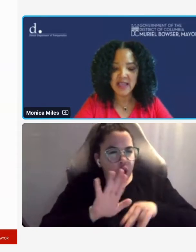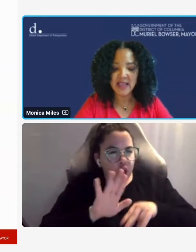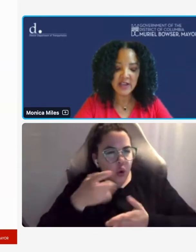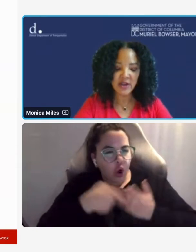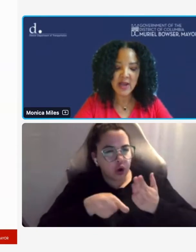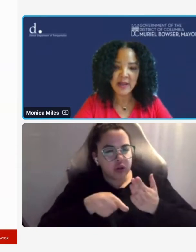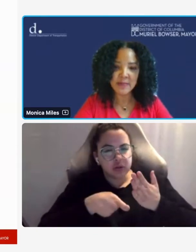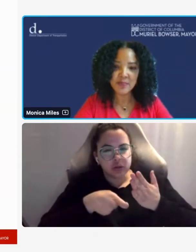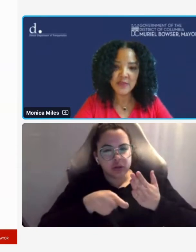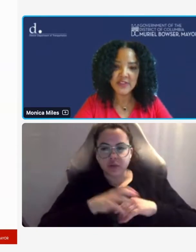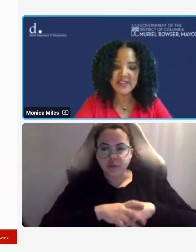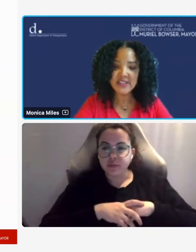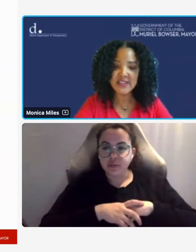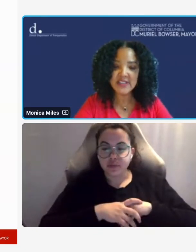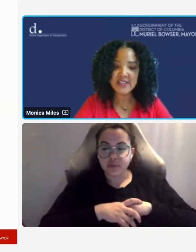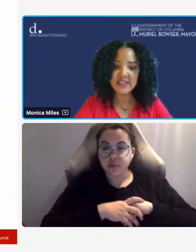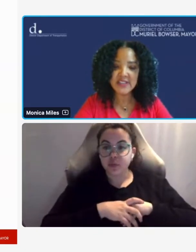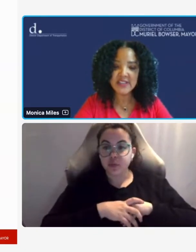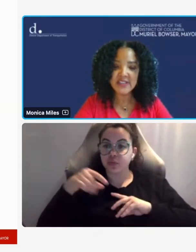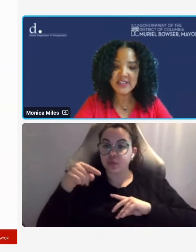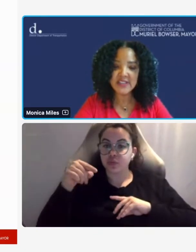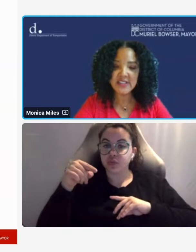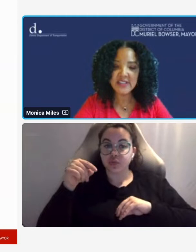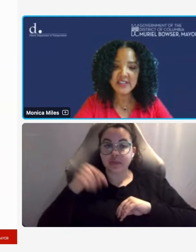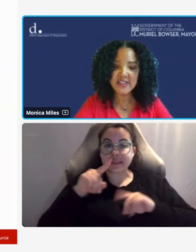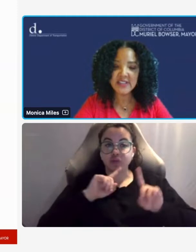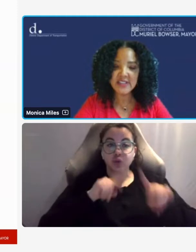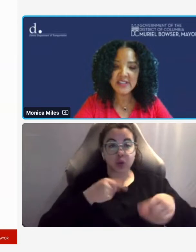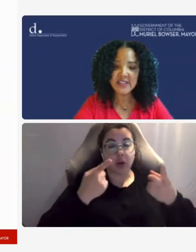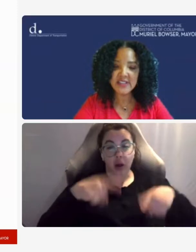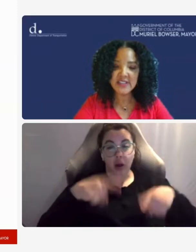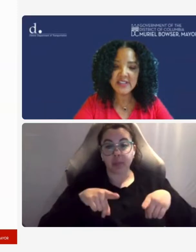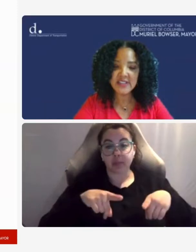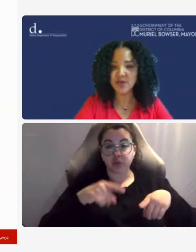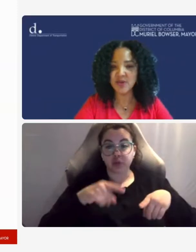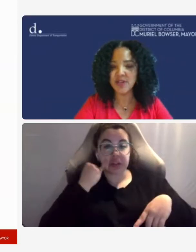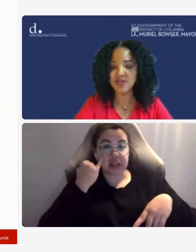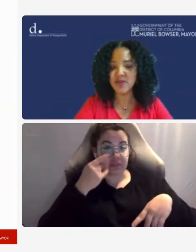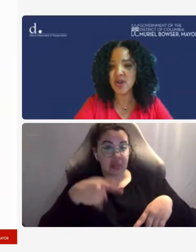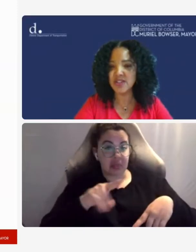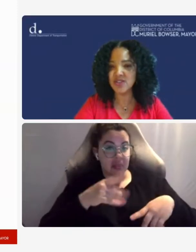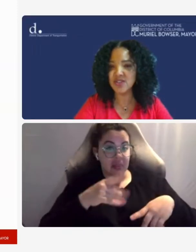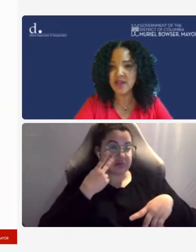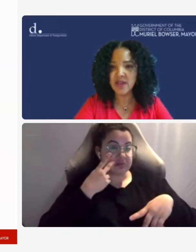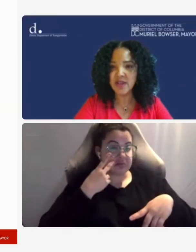and so um this is the result of what would happen so if it's found that your your indirect cost rate